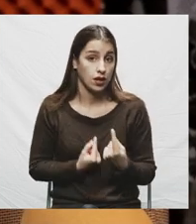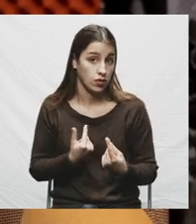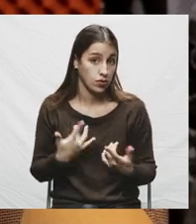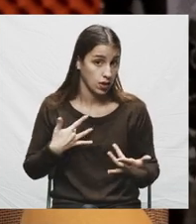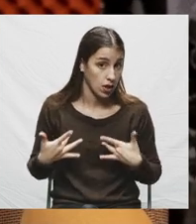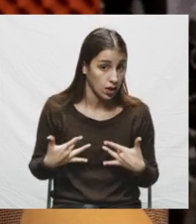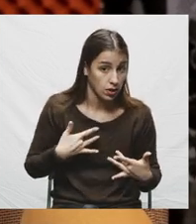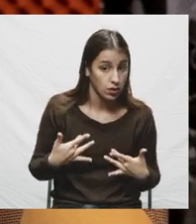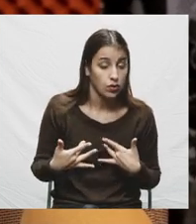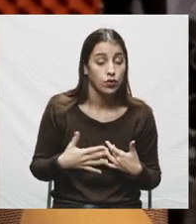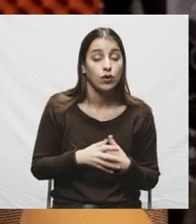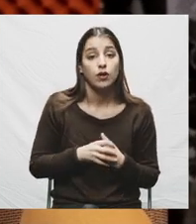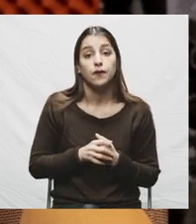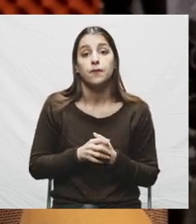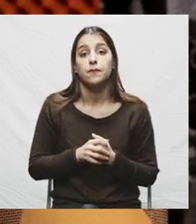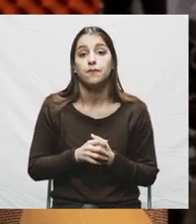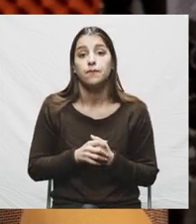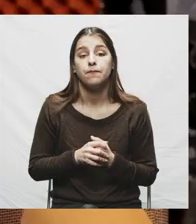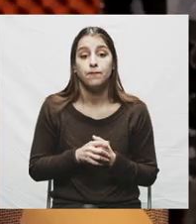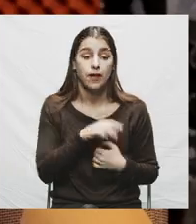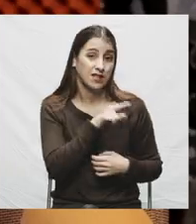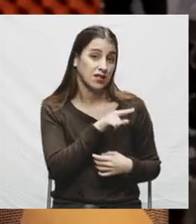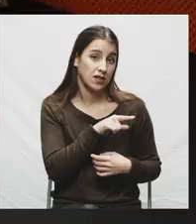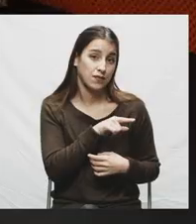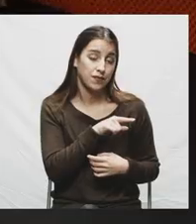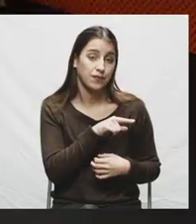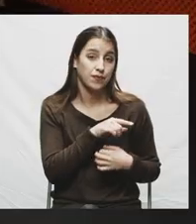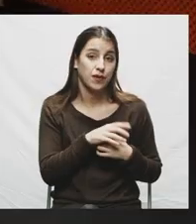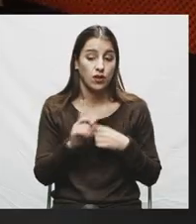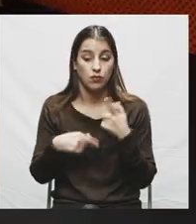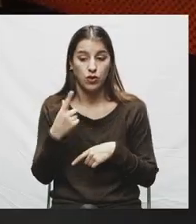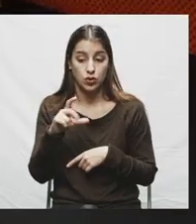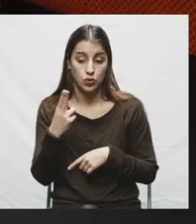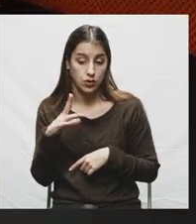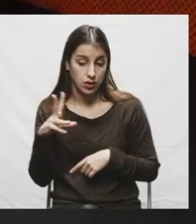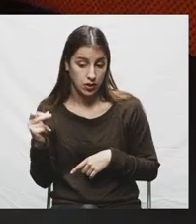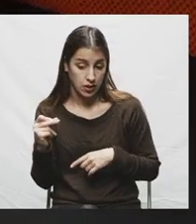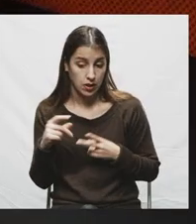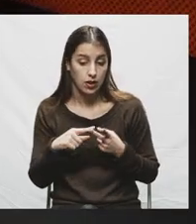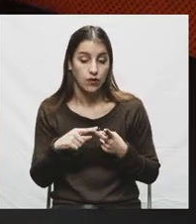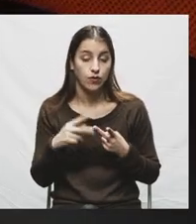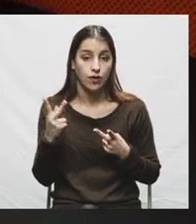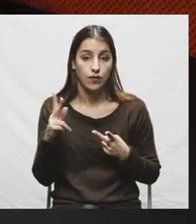someone from Theater, which was Lúcia Cigarra, That figure. — After Lúcia Cigarro, it was Vera Mantero,